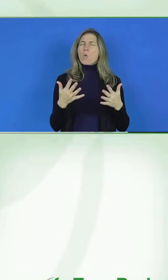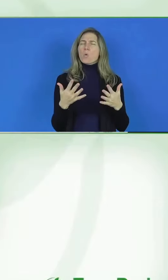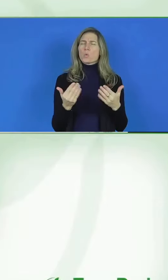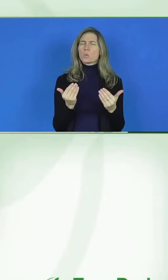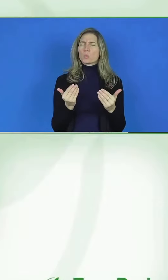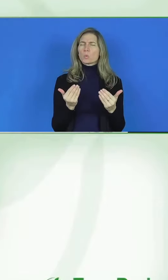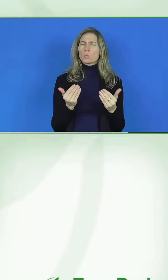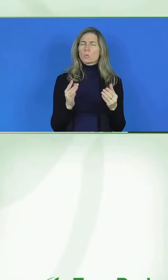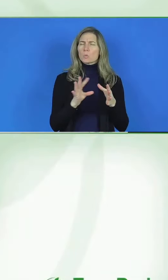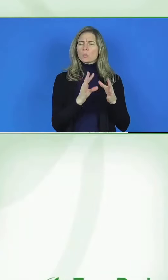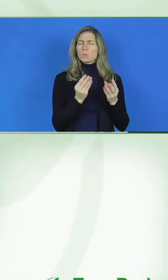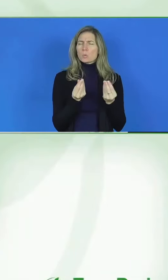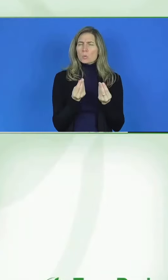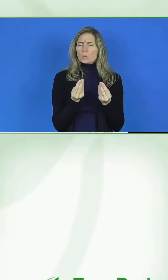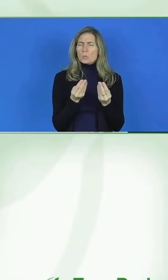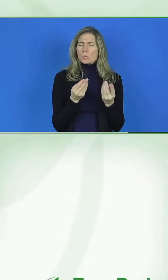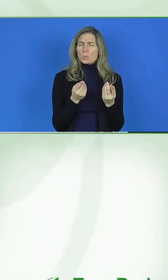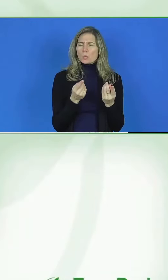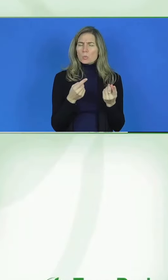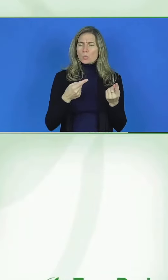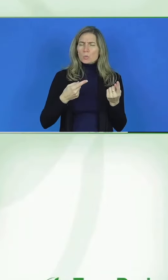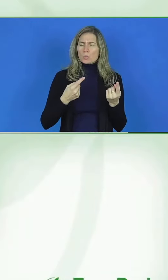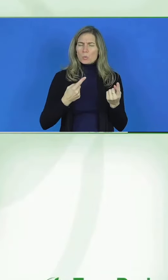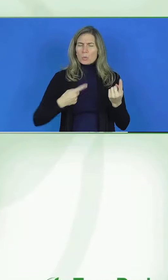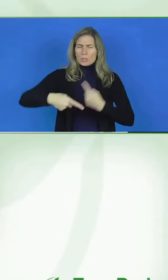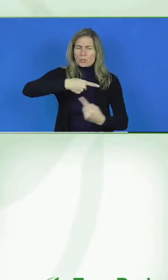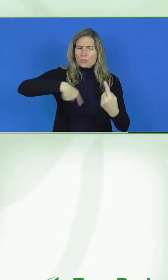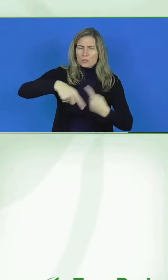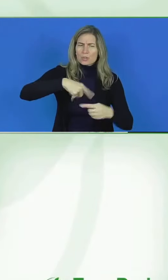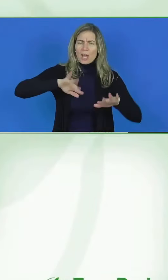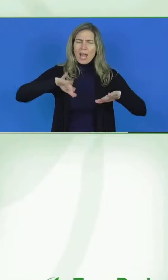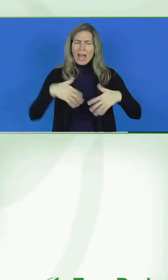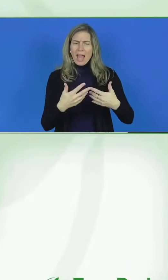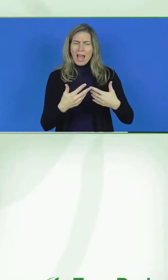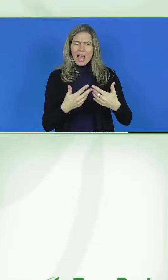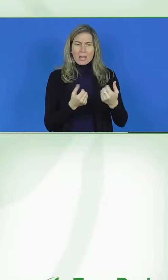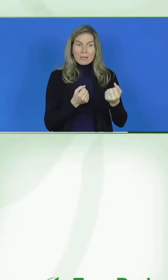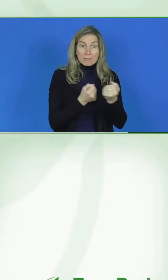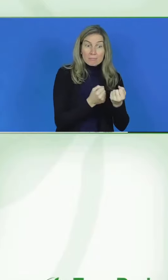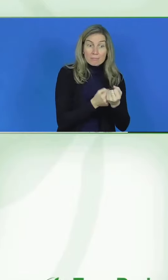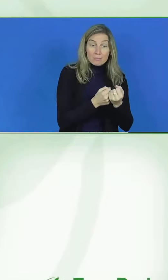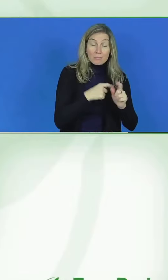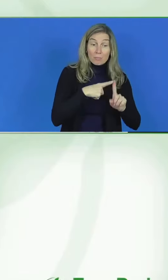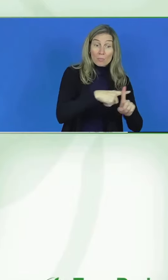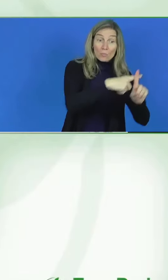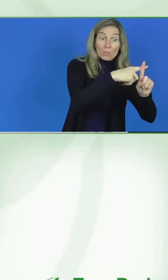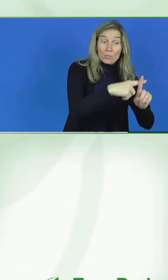these things are interacting and how I think policy plays an important role.